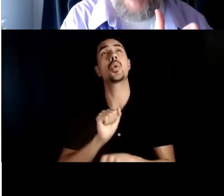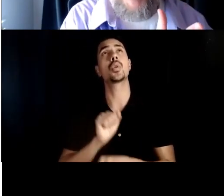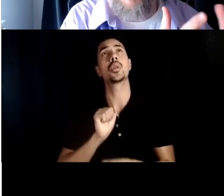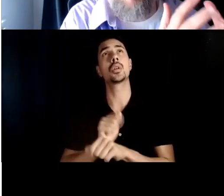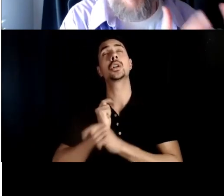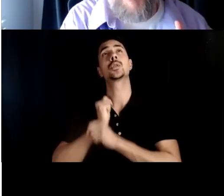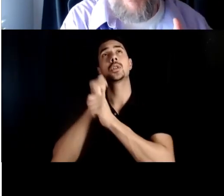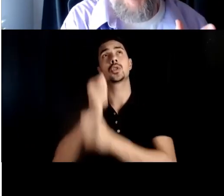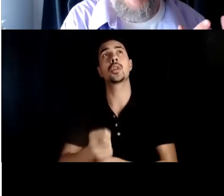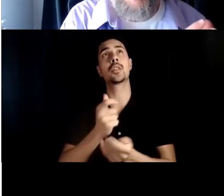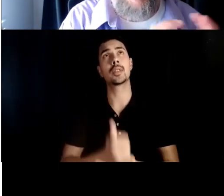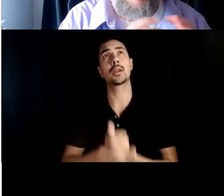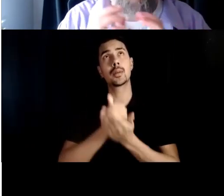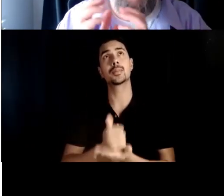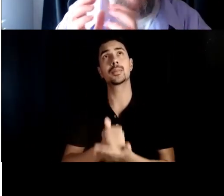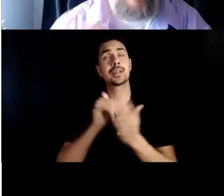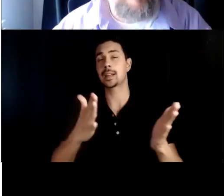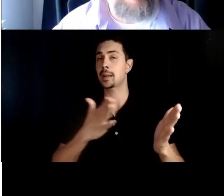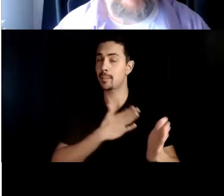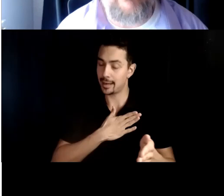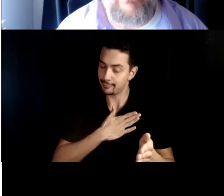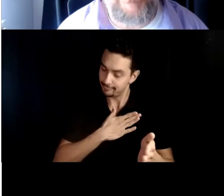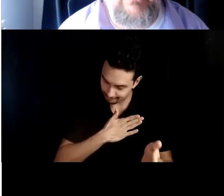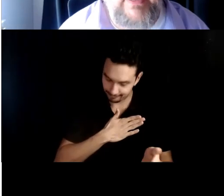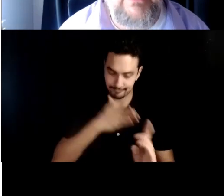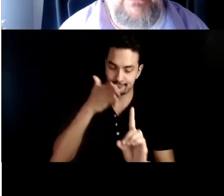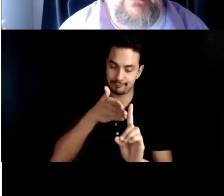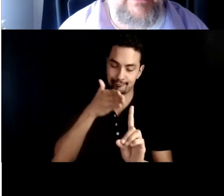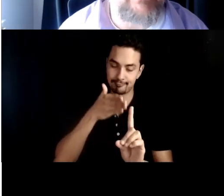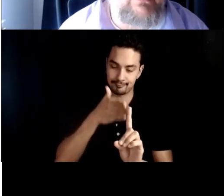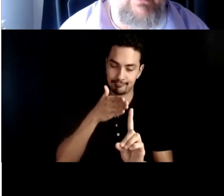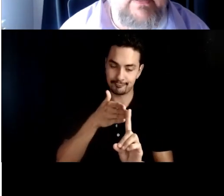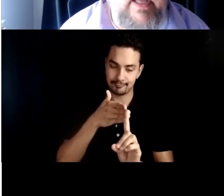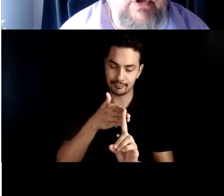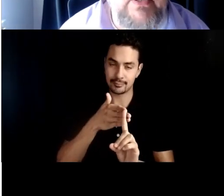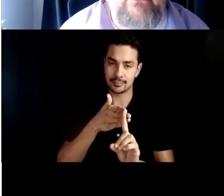what's their bread and butter? Or if they would also like to do things like write letters